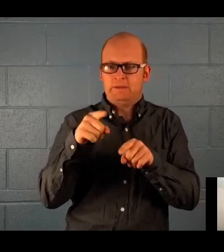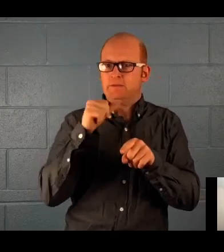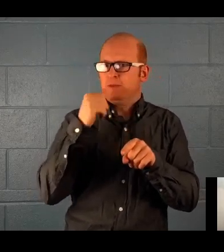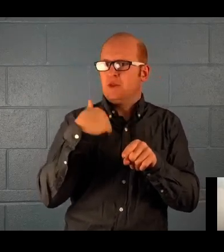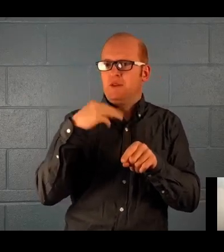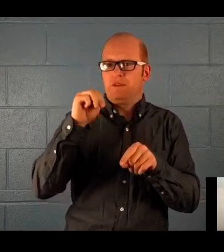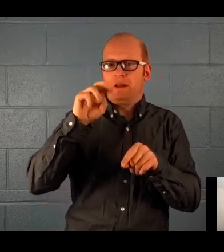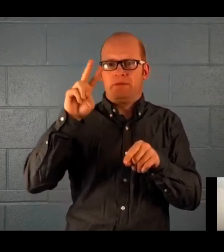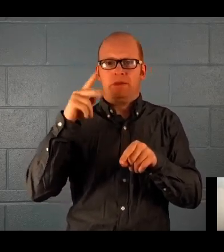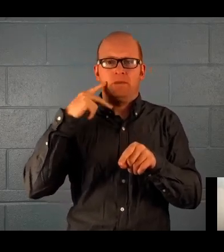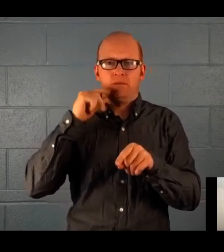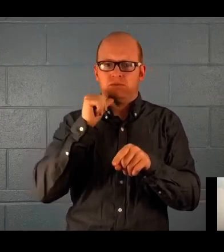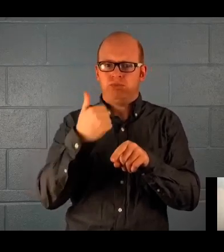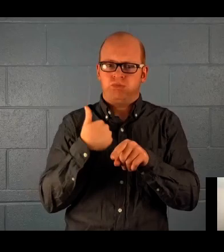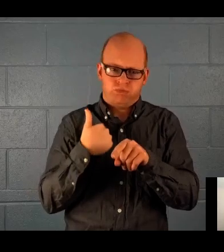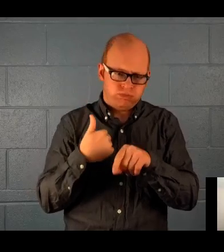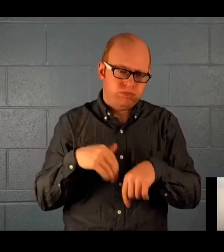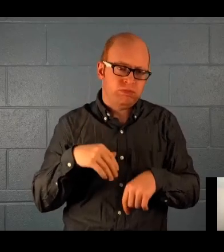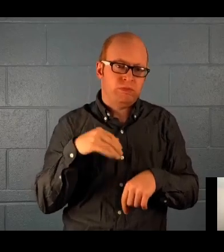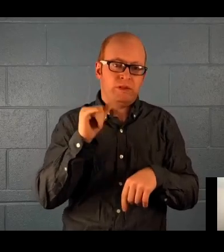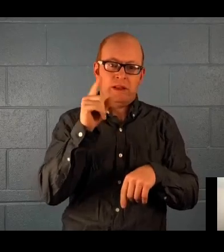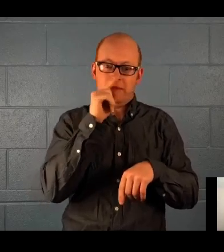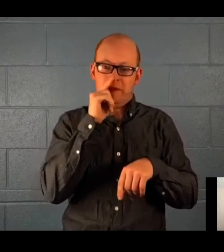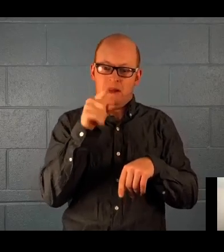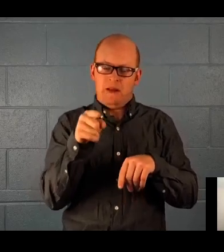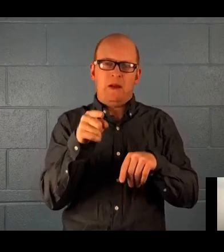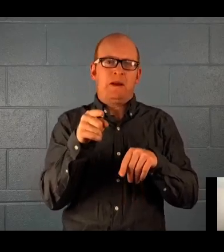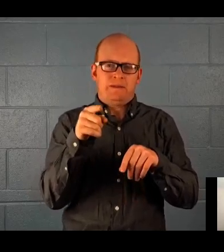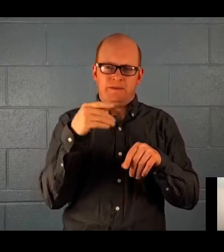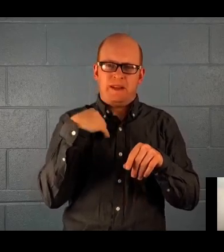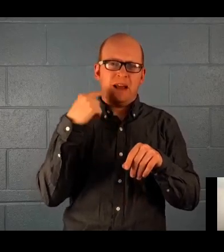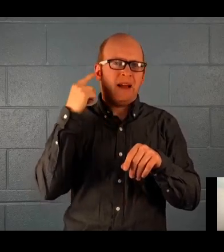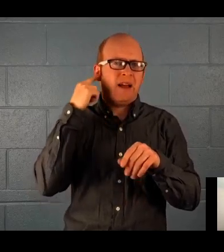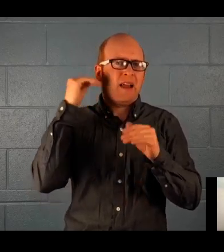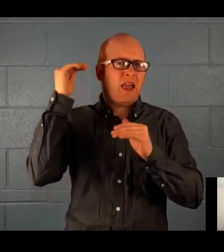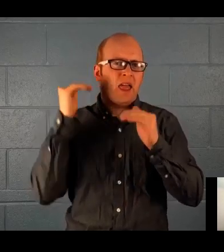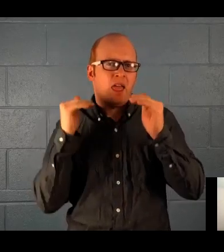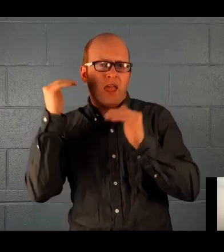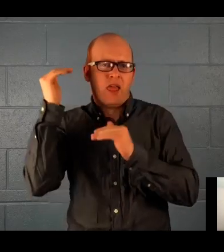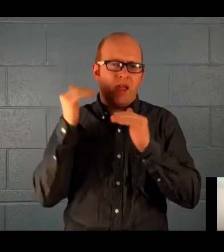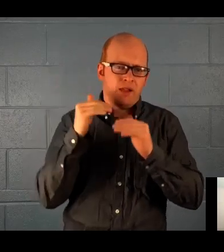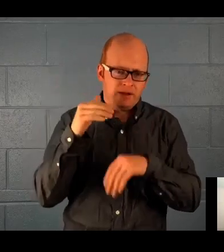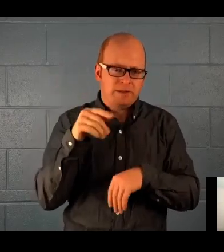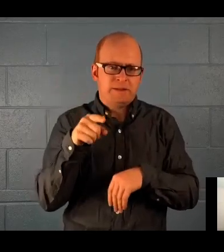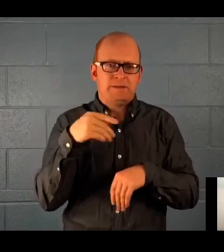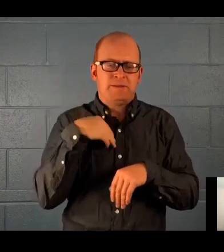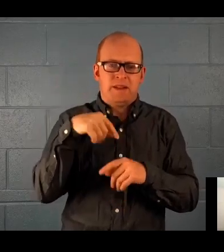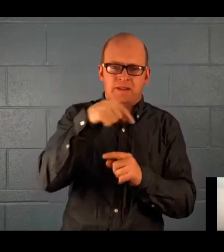This mouse exhibits vestibular defects from birth, circling behavior, and balance problems.